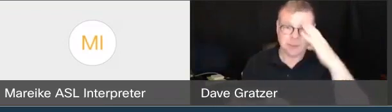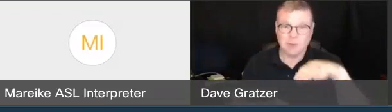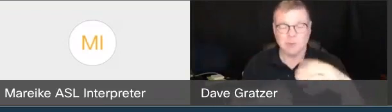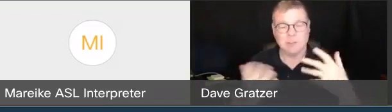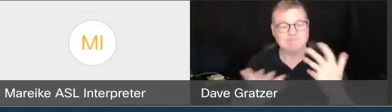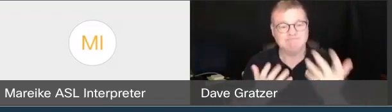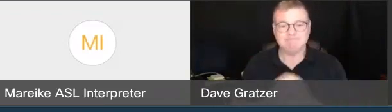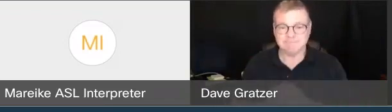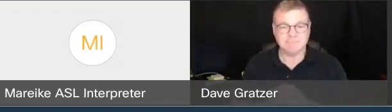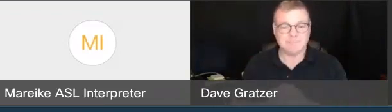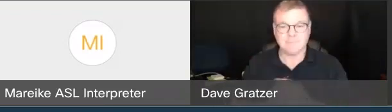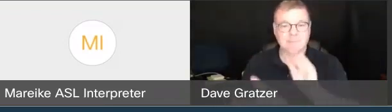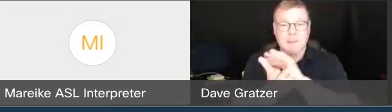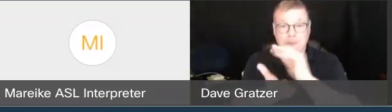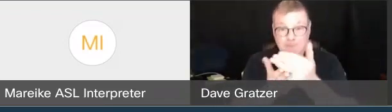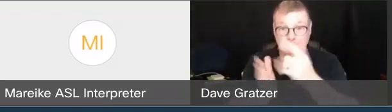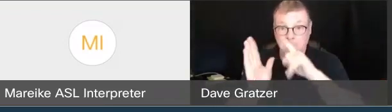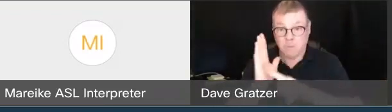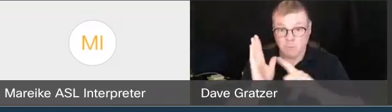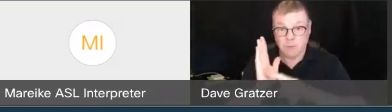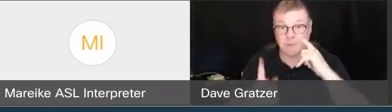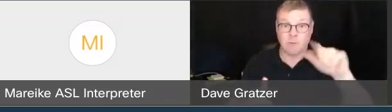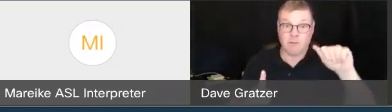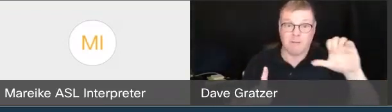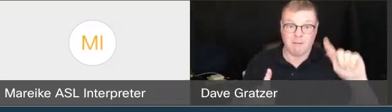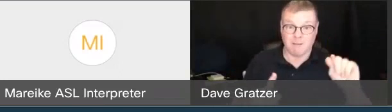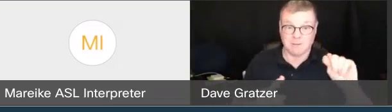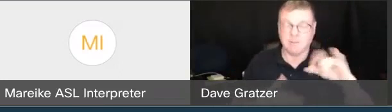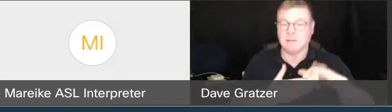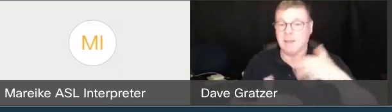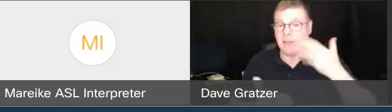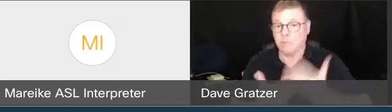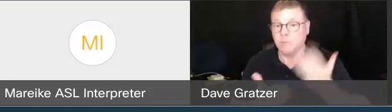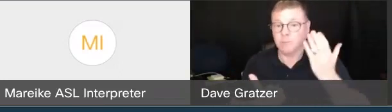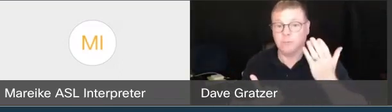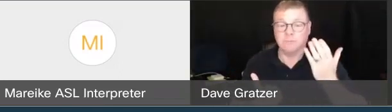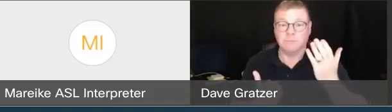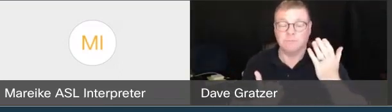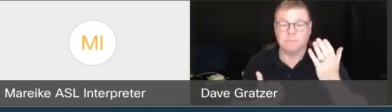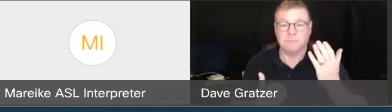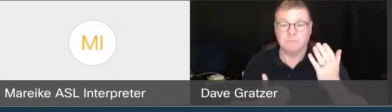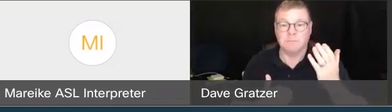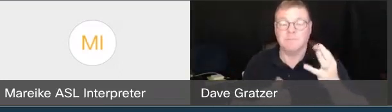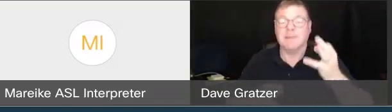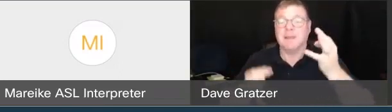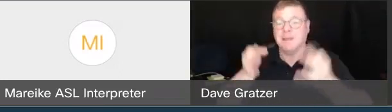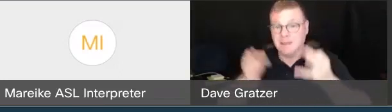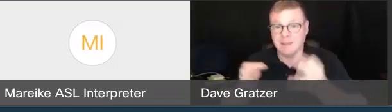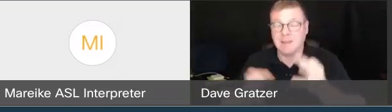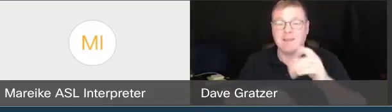the amount of research as there is for ACT that proves that if you do this model, you're